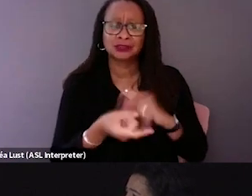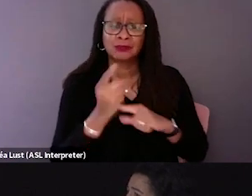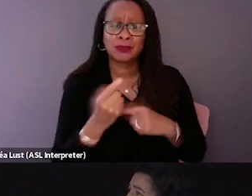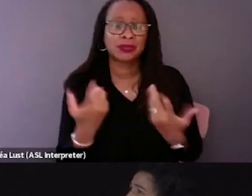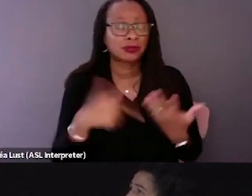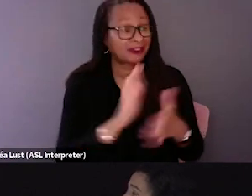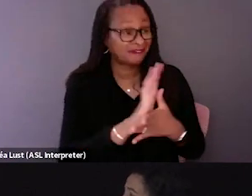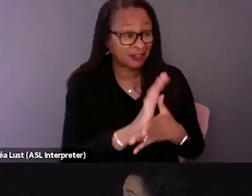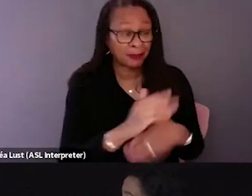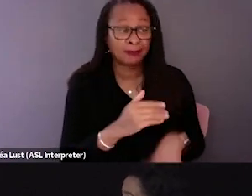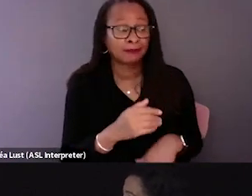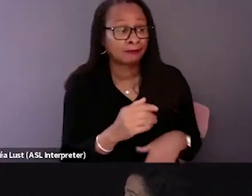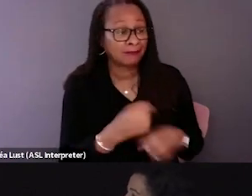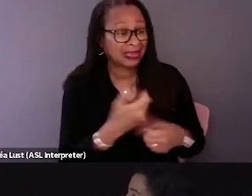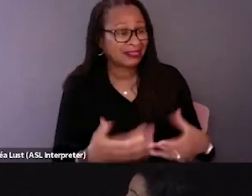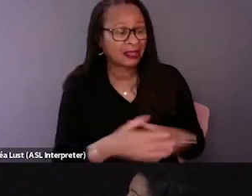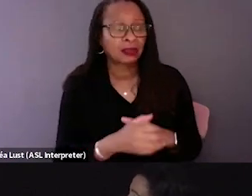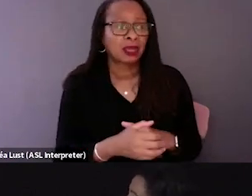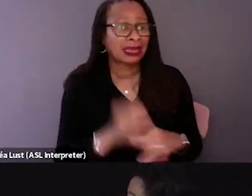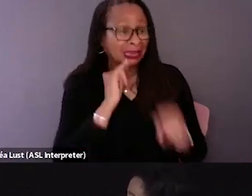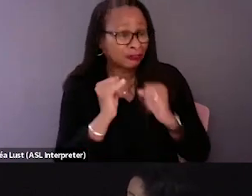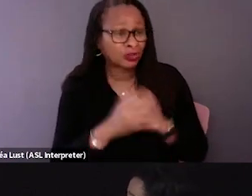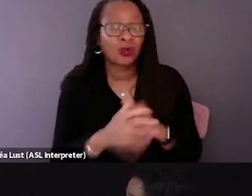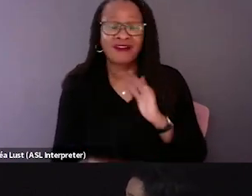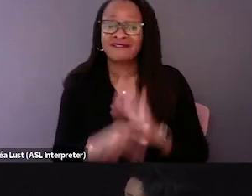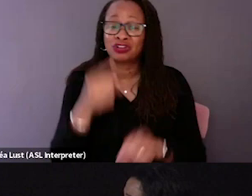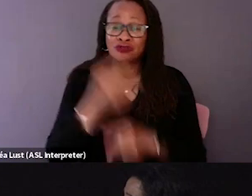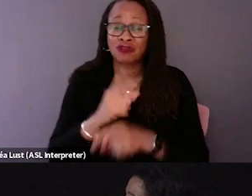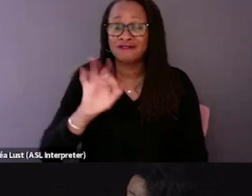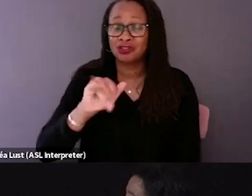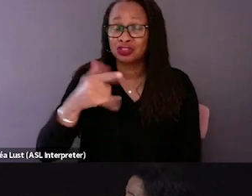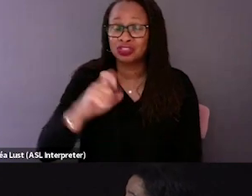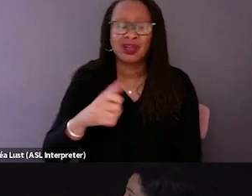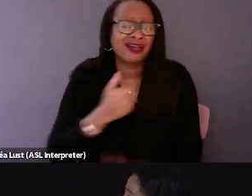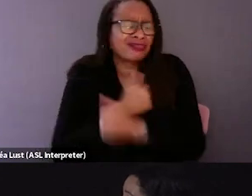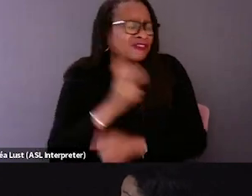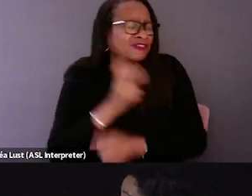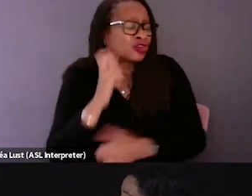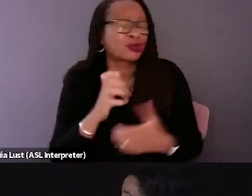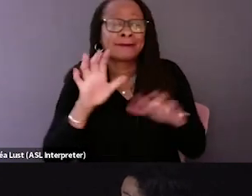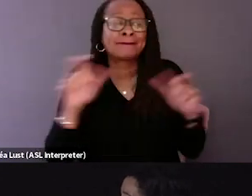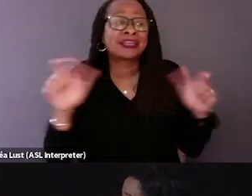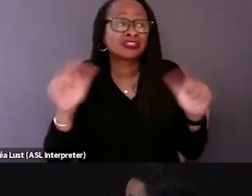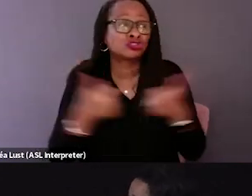it could be finding the right piece of footage. I'm just sort of curious, like, I'd love to hear like your biggest challenge and how you overcame it.